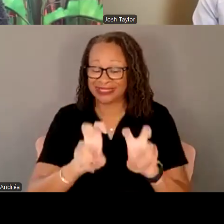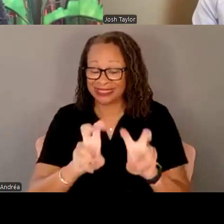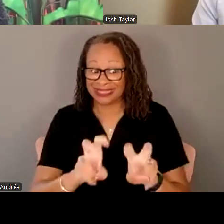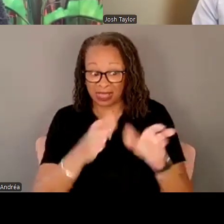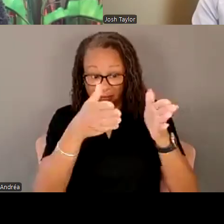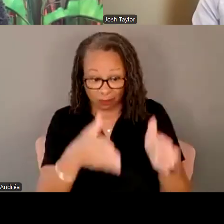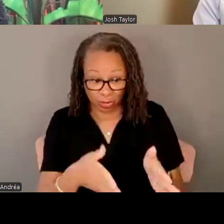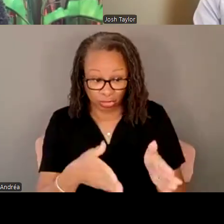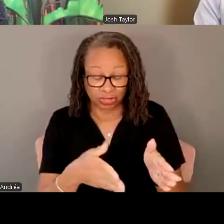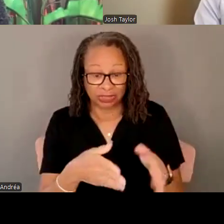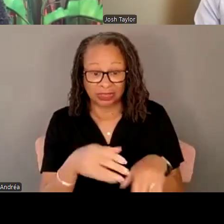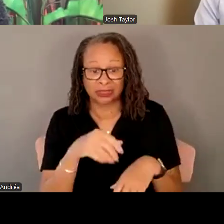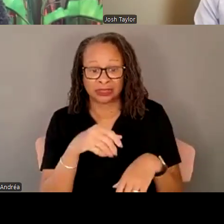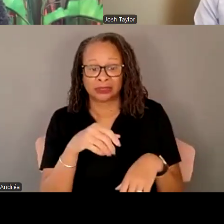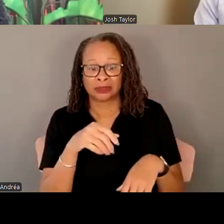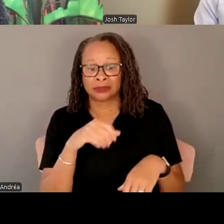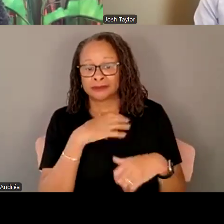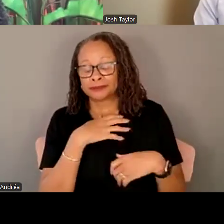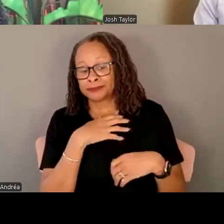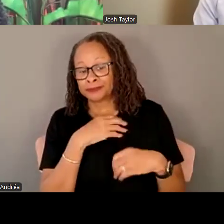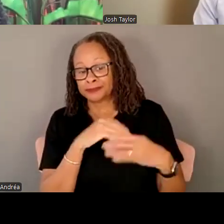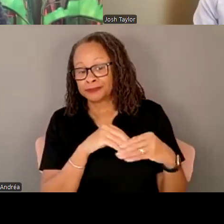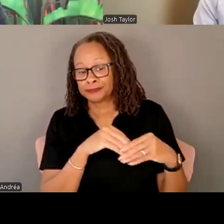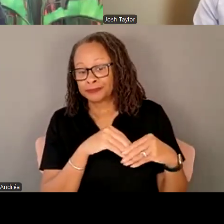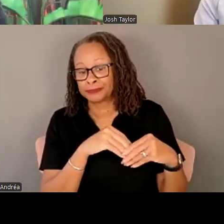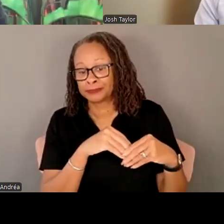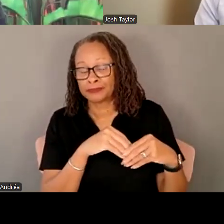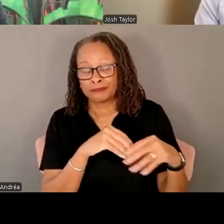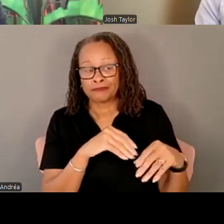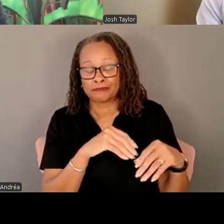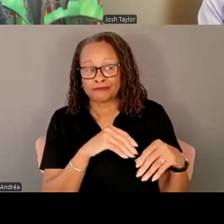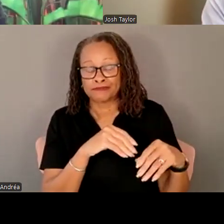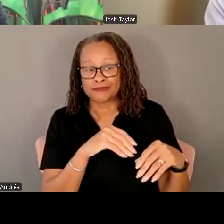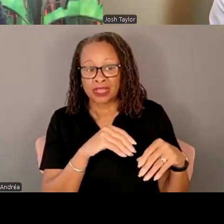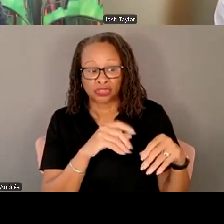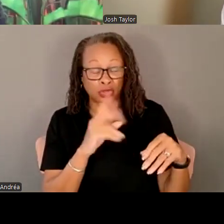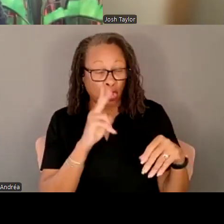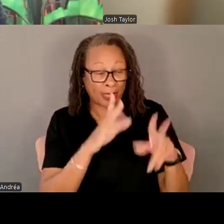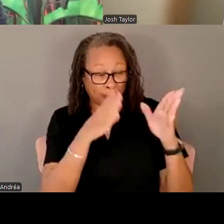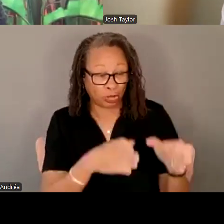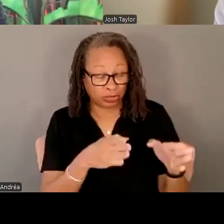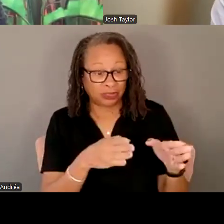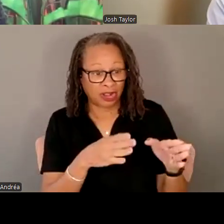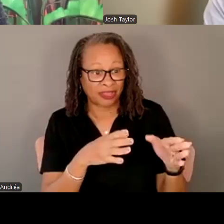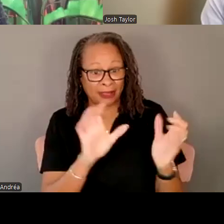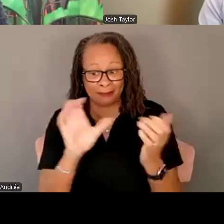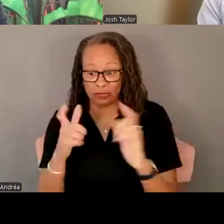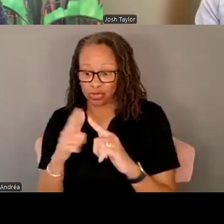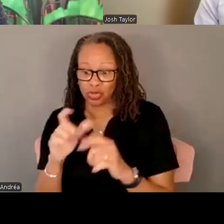in the qualities or responsibilities that the job really requires?